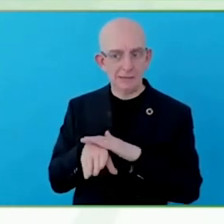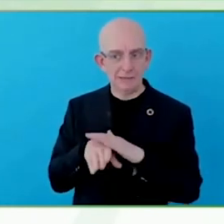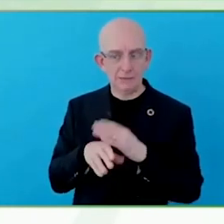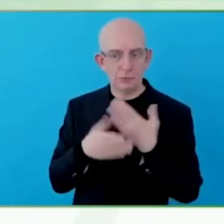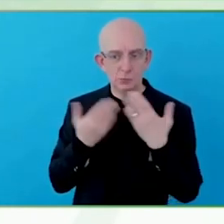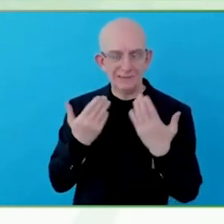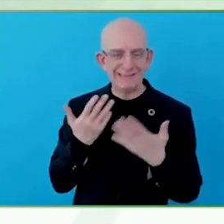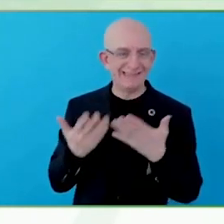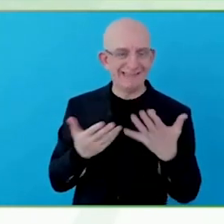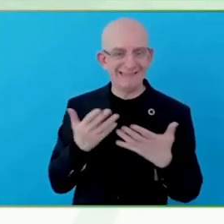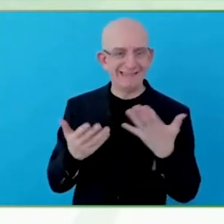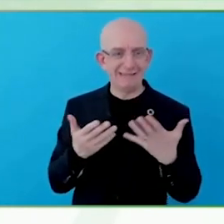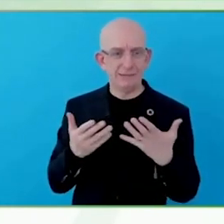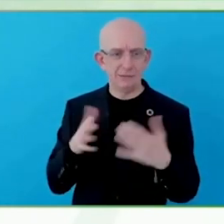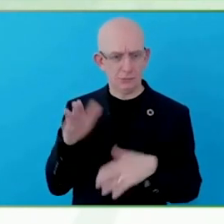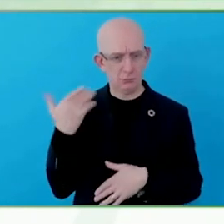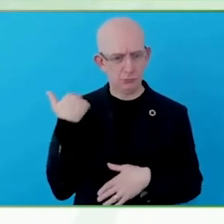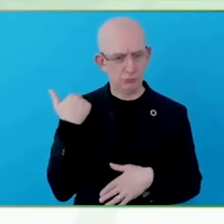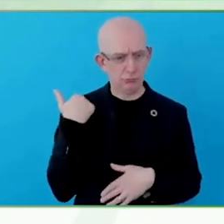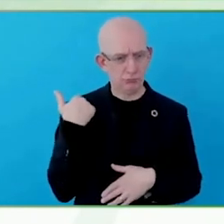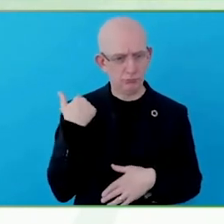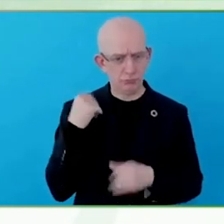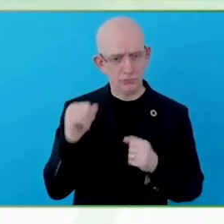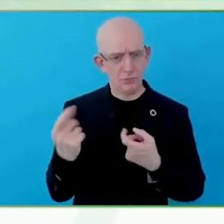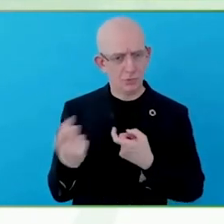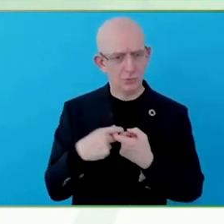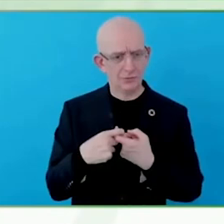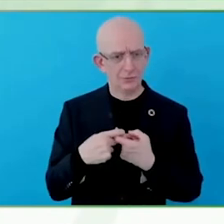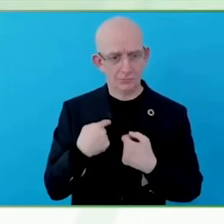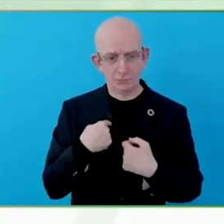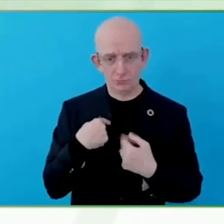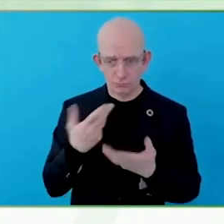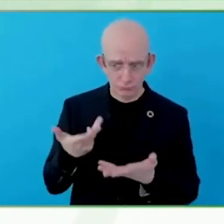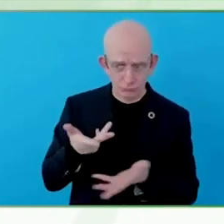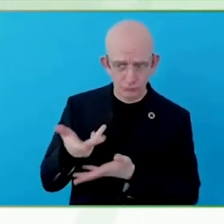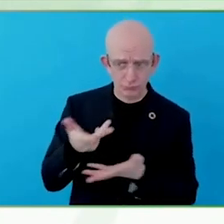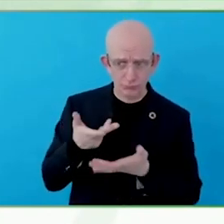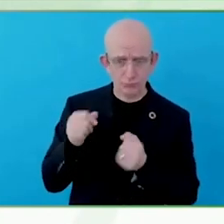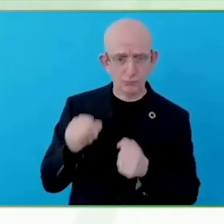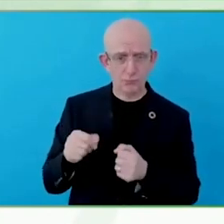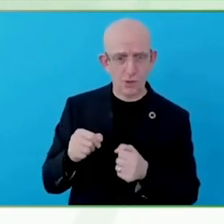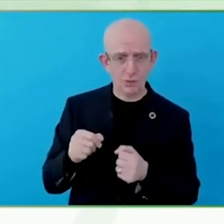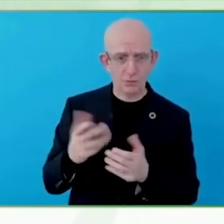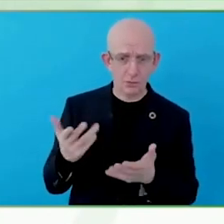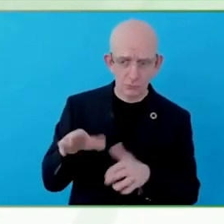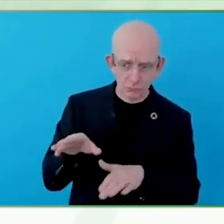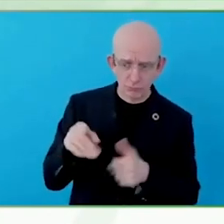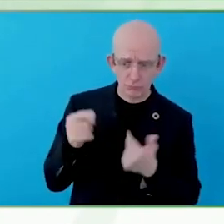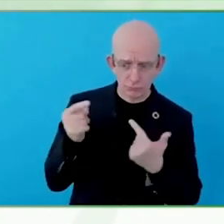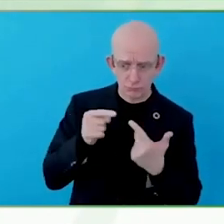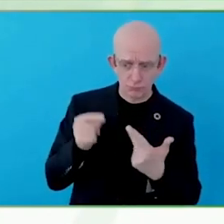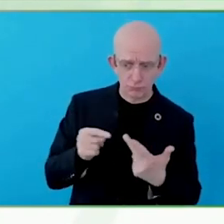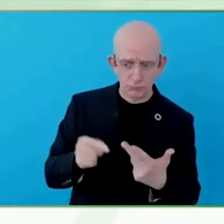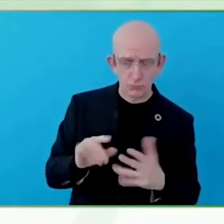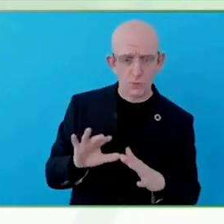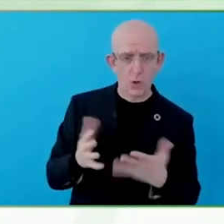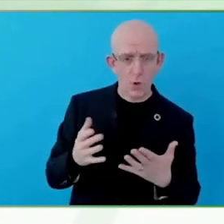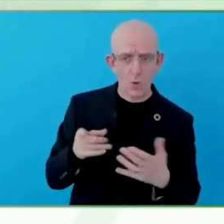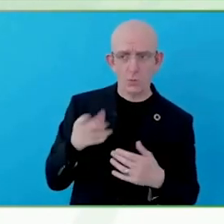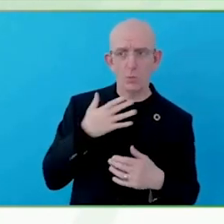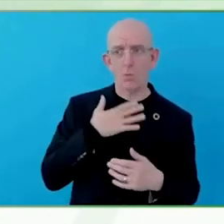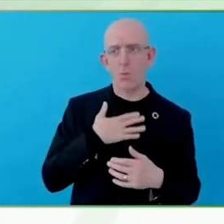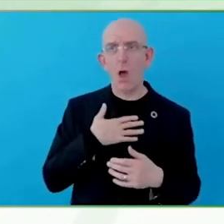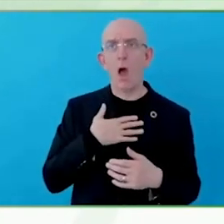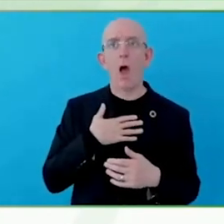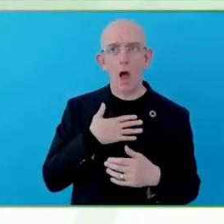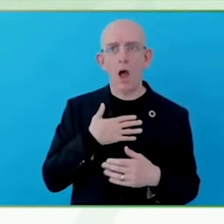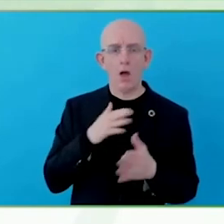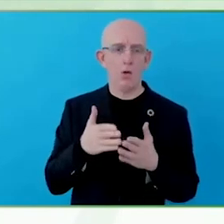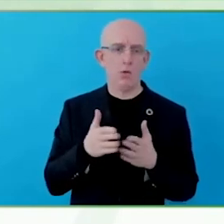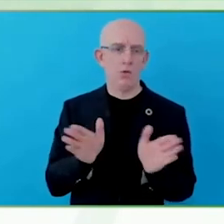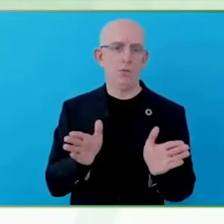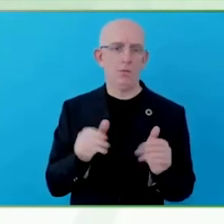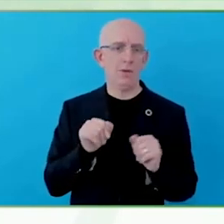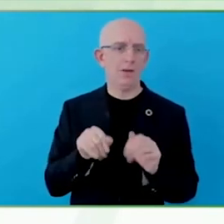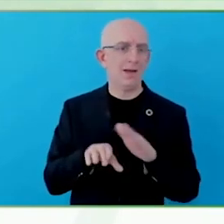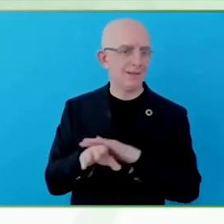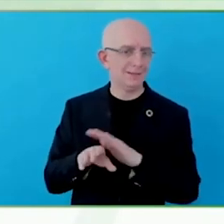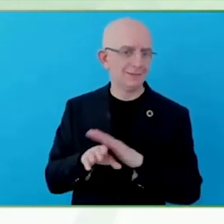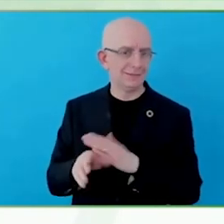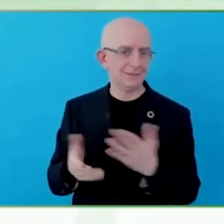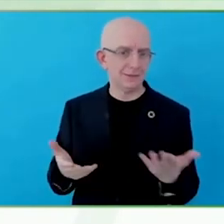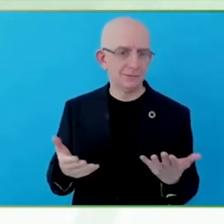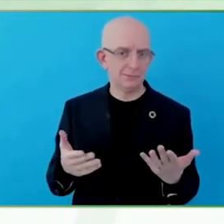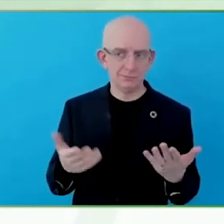What can we use in Brazil.